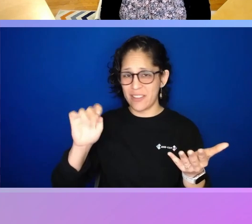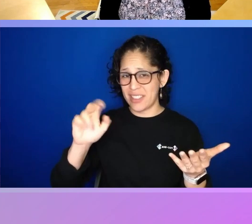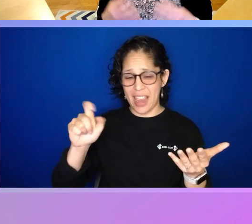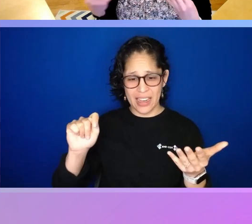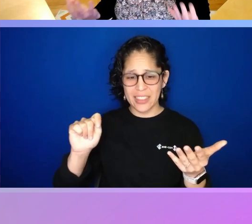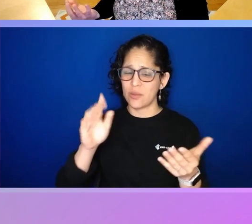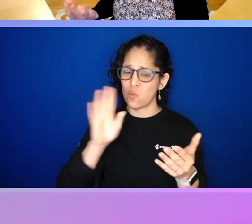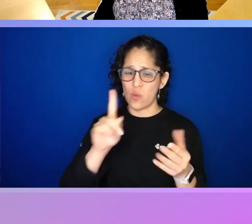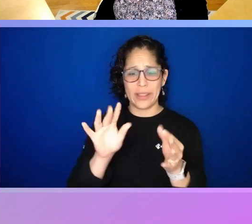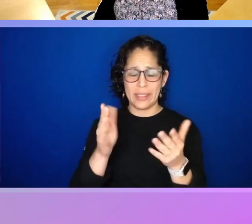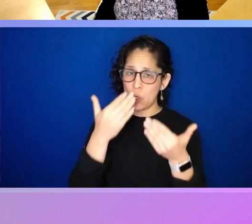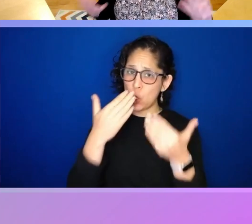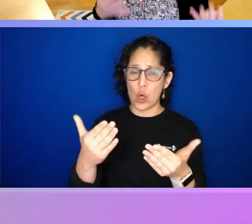hesitant on sometimes design